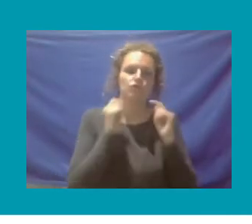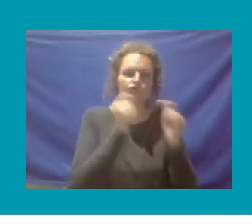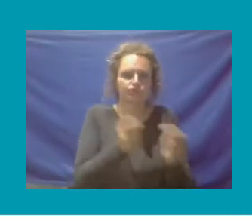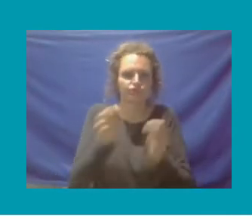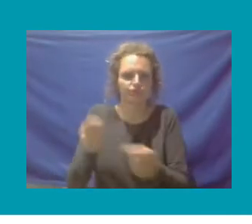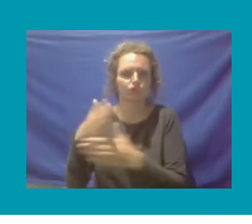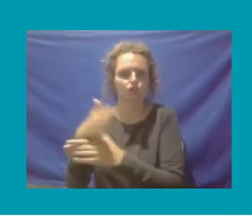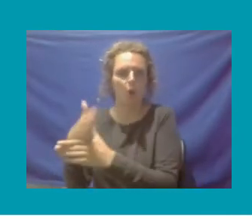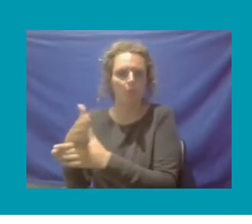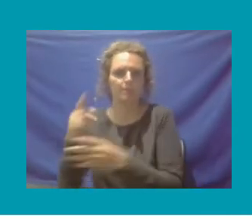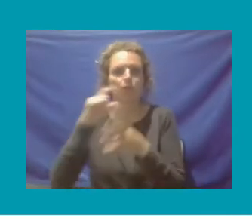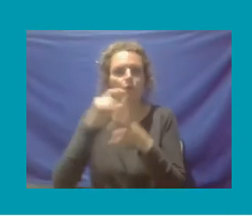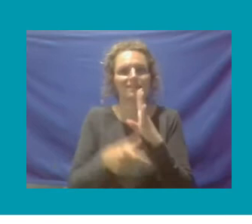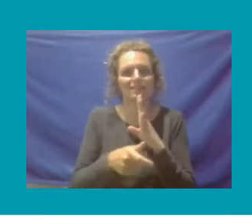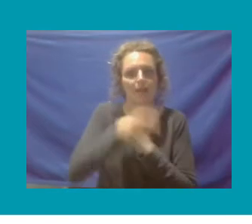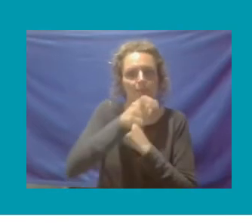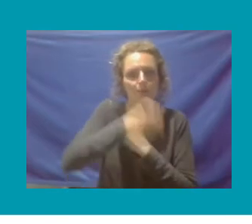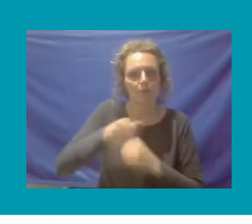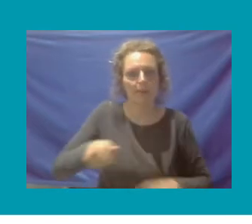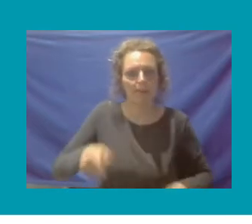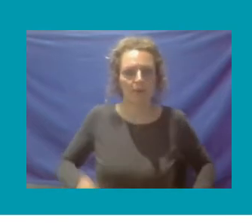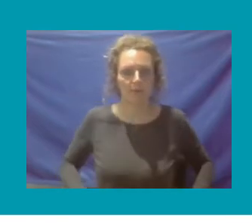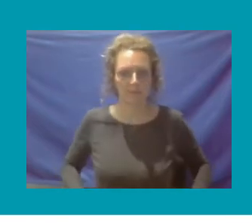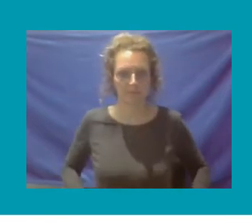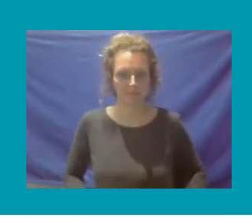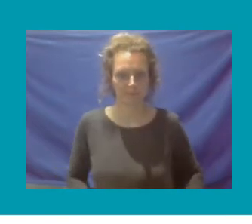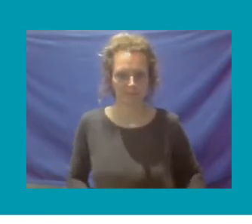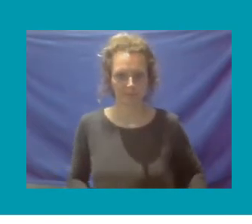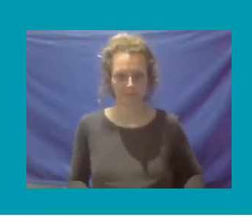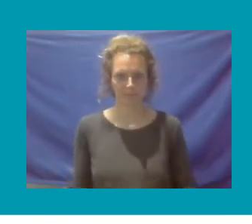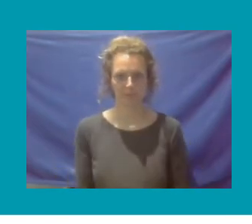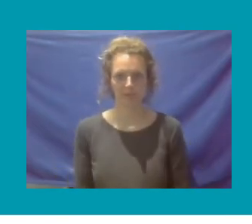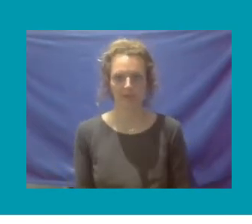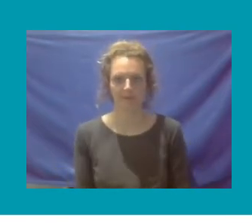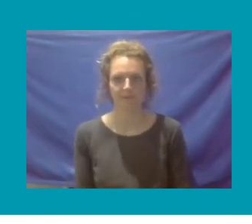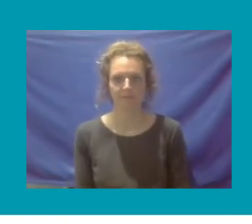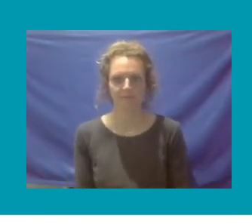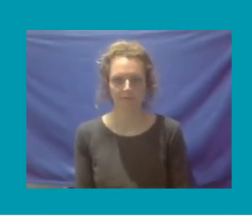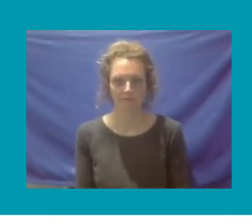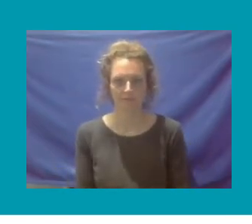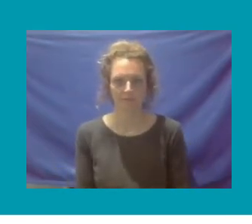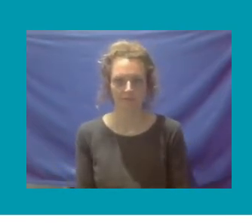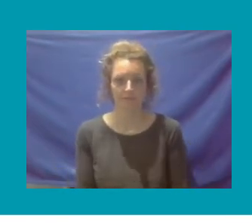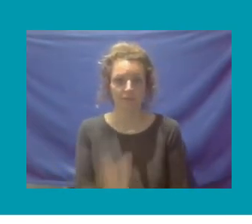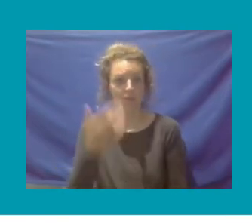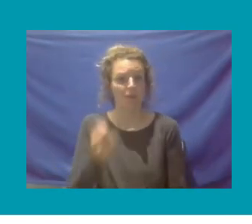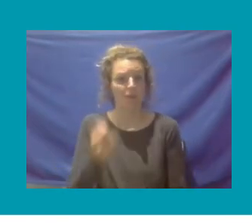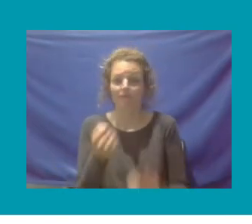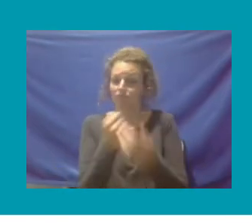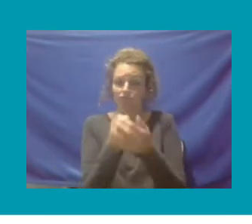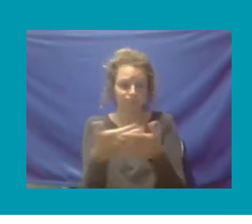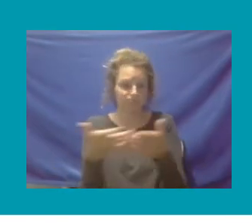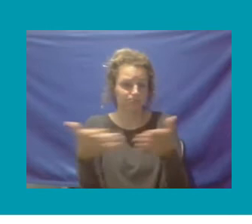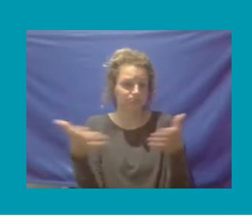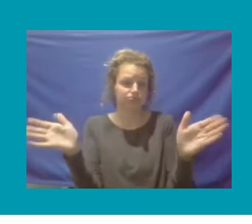So we have a job board that's been established for 10 years with, you know, a whole range of inclusive employers